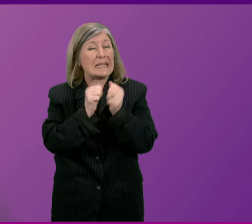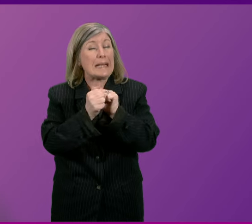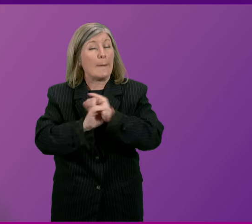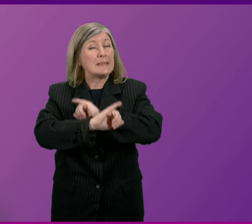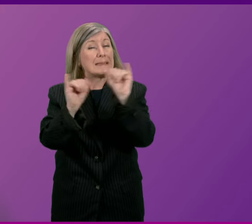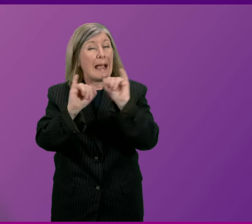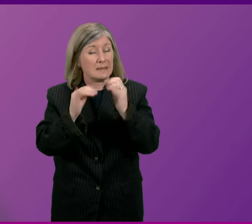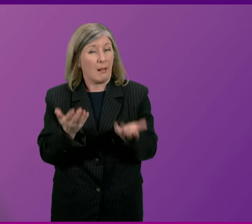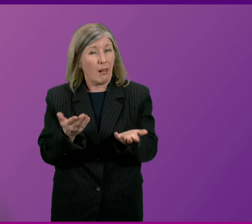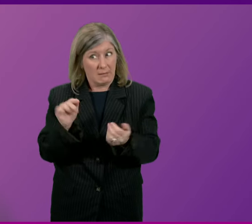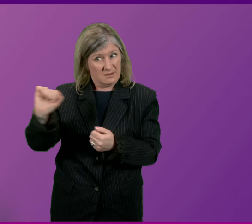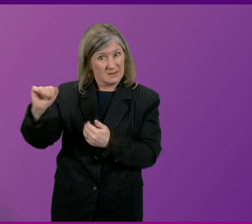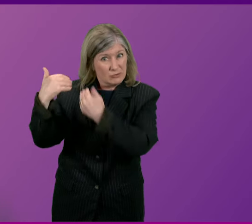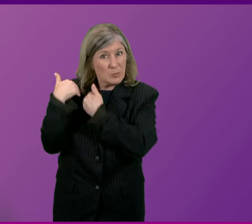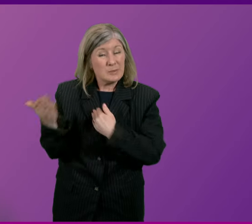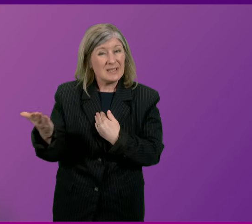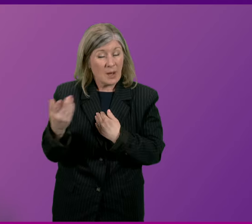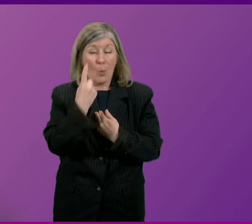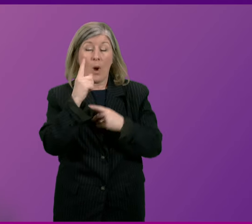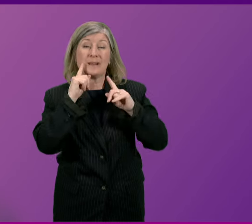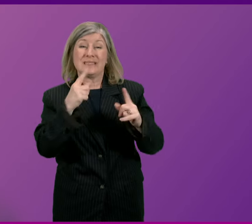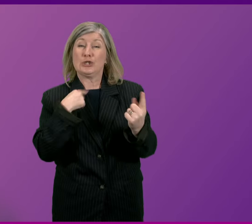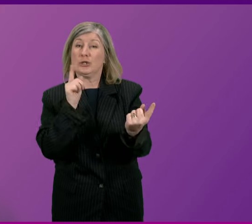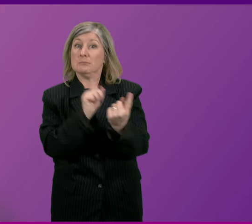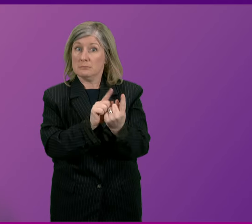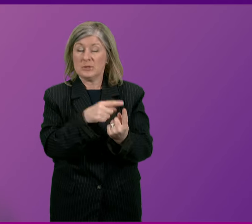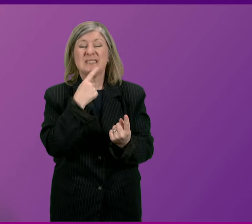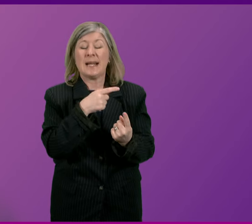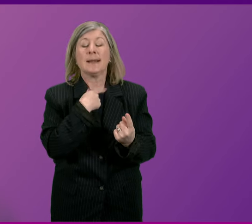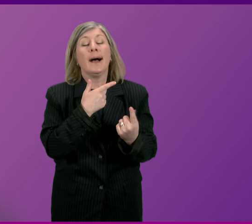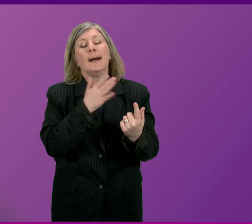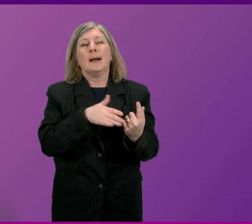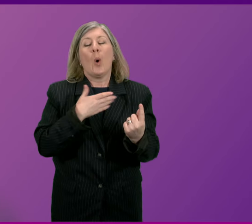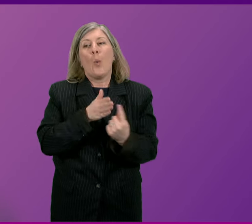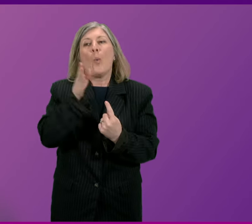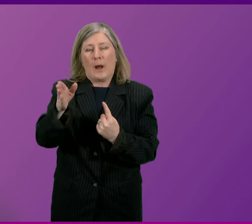Of the teachers I met, one told me that she had retrained two years ago and was now going to lose